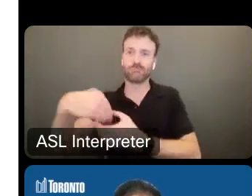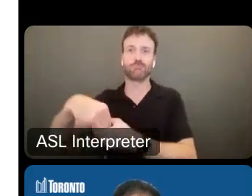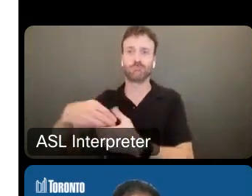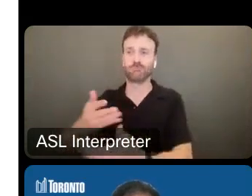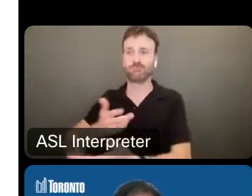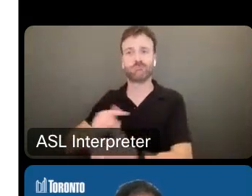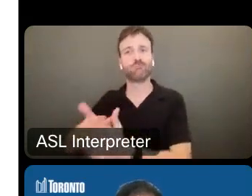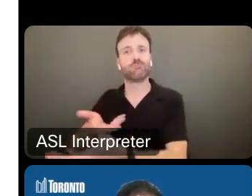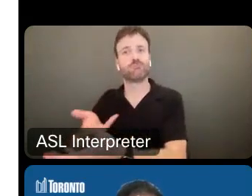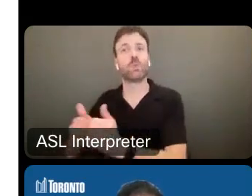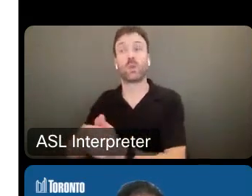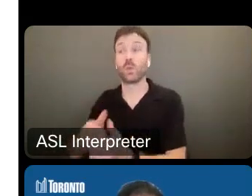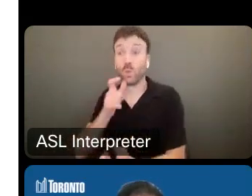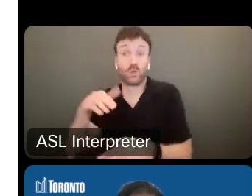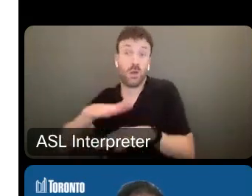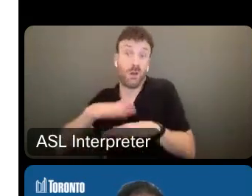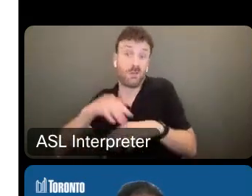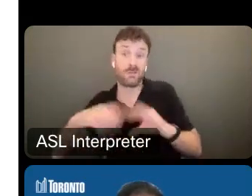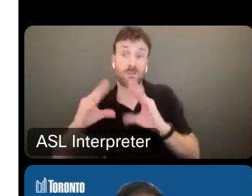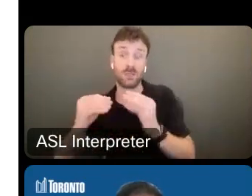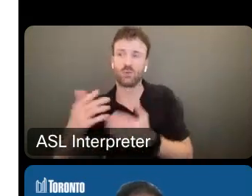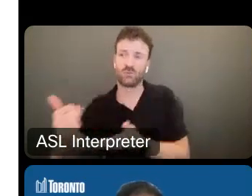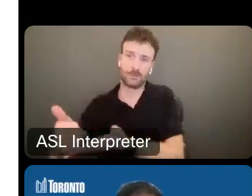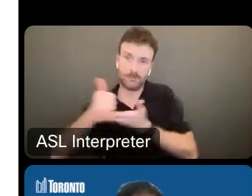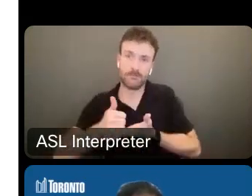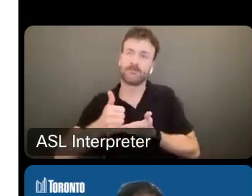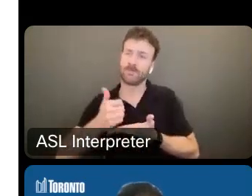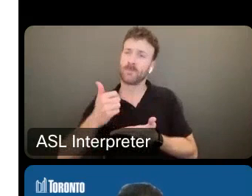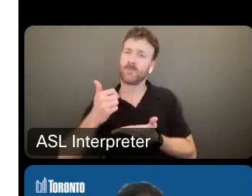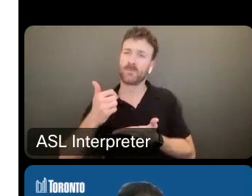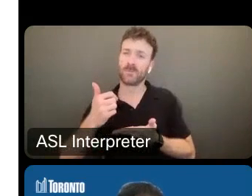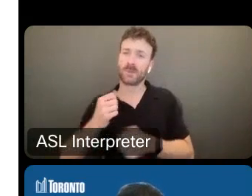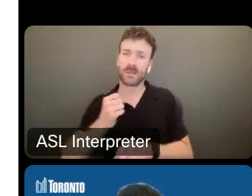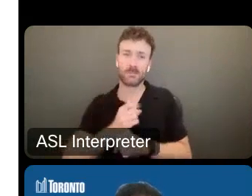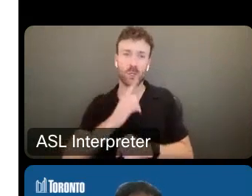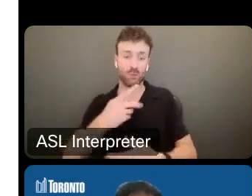call to really, really kind of help us vet and make sure that these products, technologies,